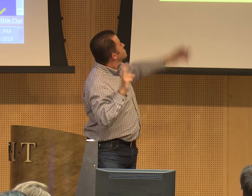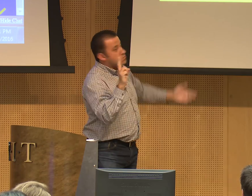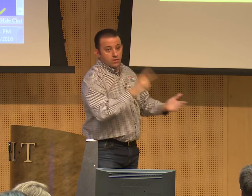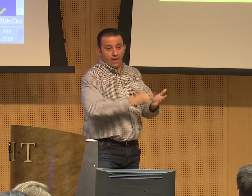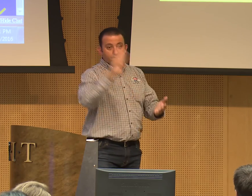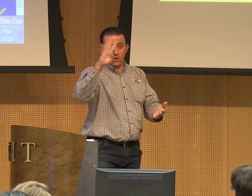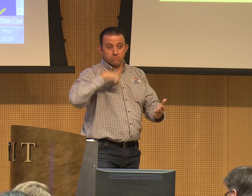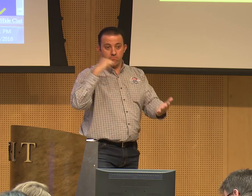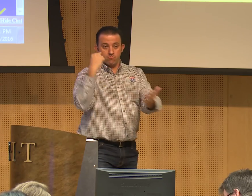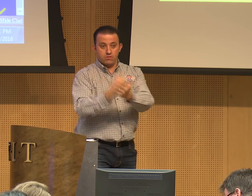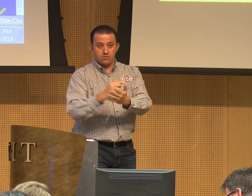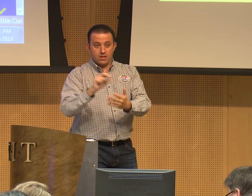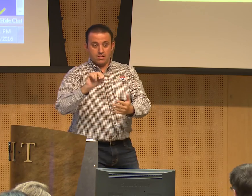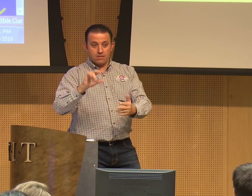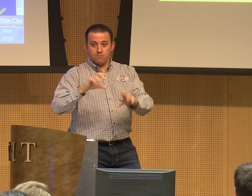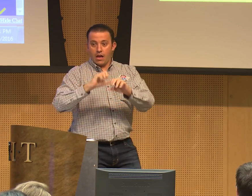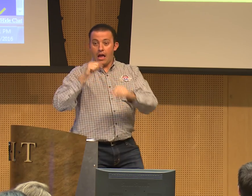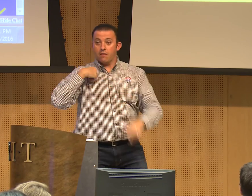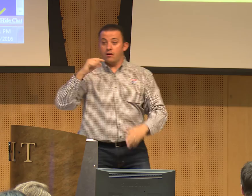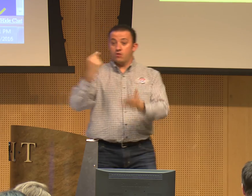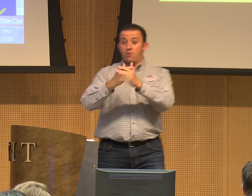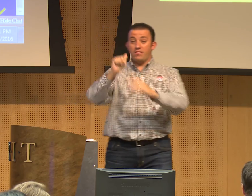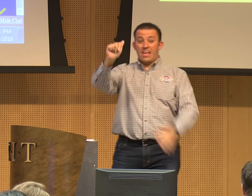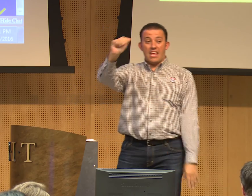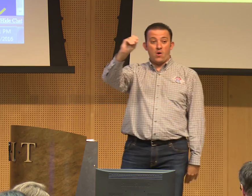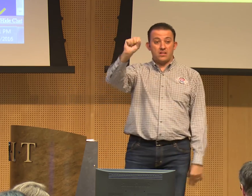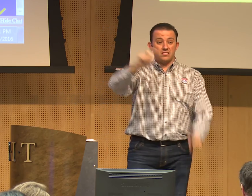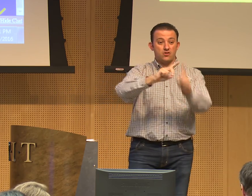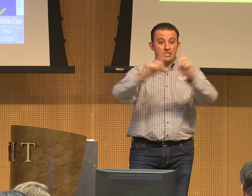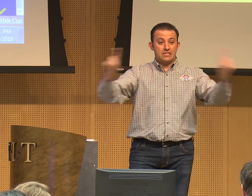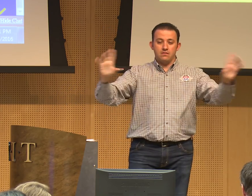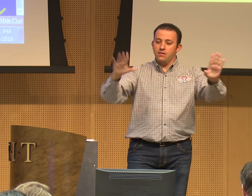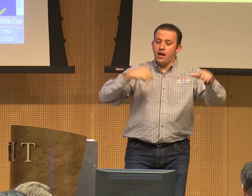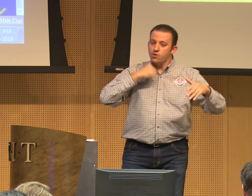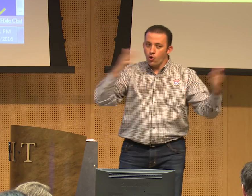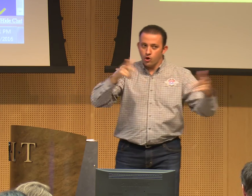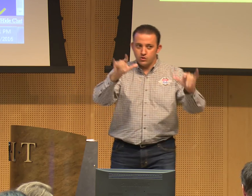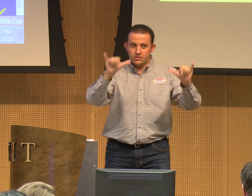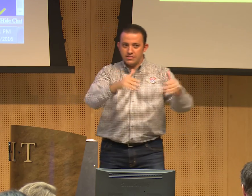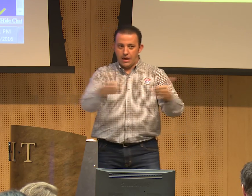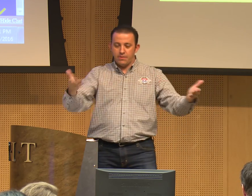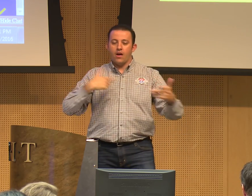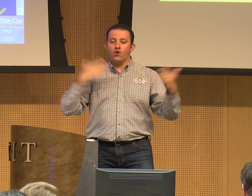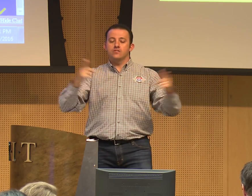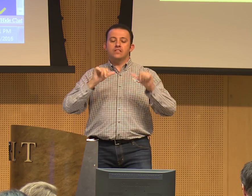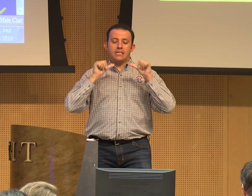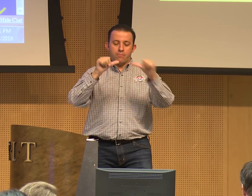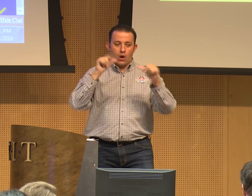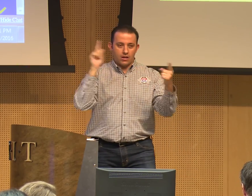So I graduated in 2004 from NTID. I have an AOS degree, and I don't encourage you to actually do the same thing.